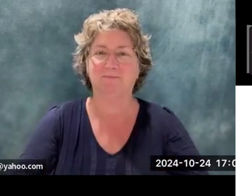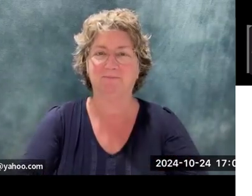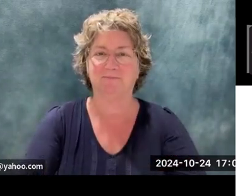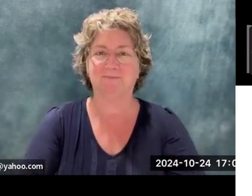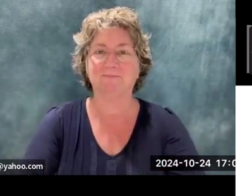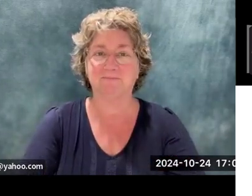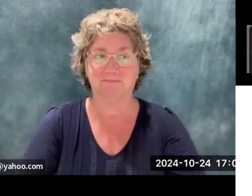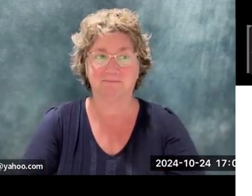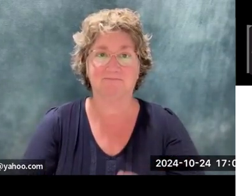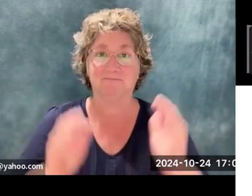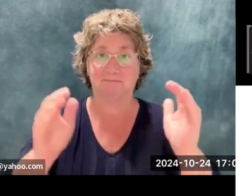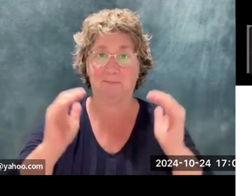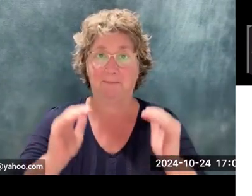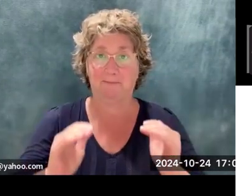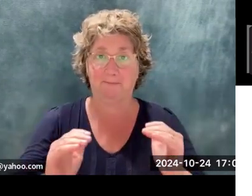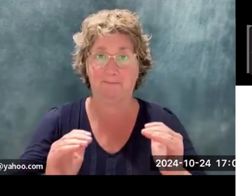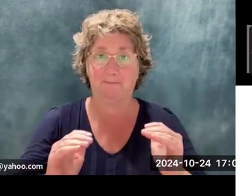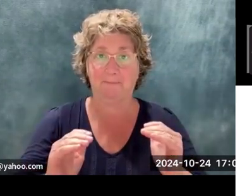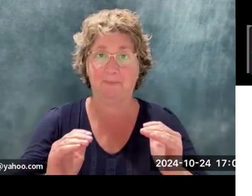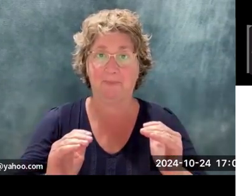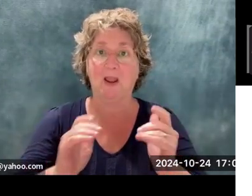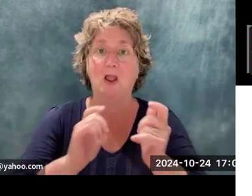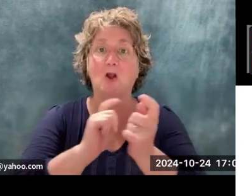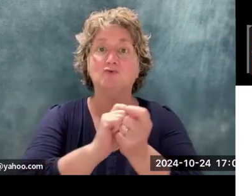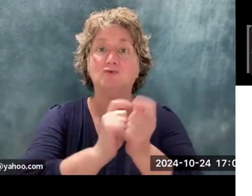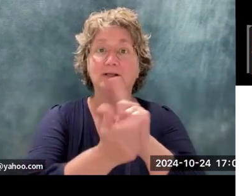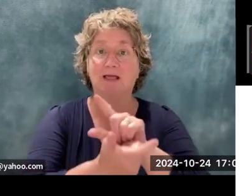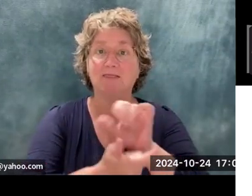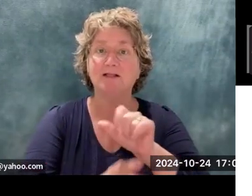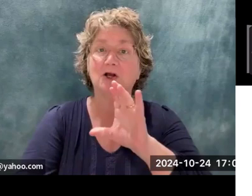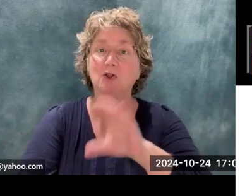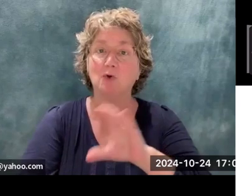The next feature is the closed captions and caption translation.